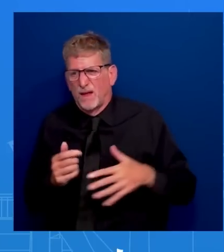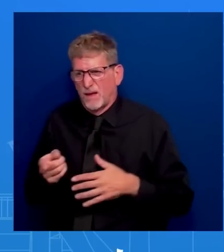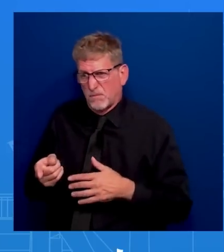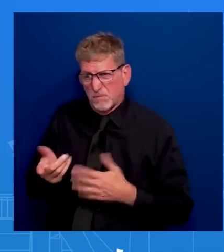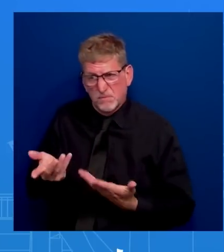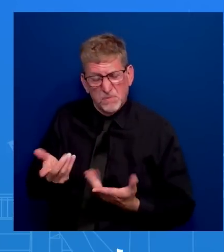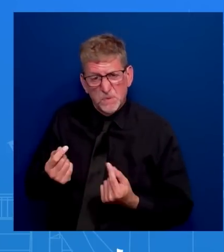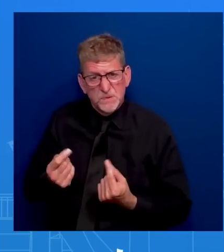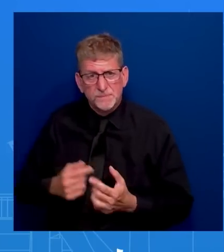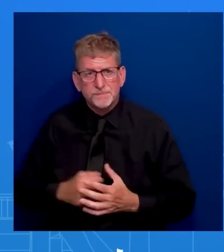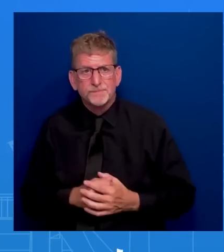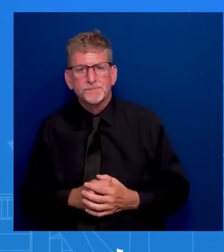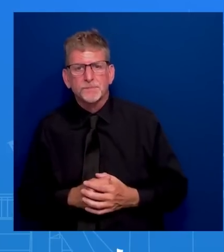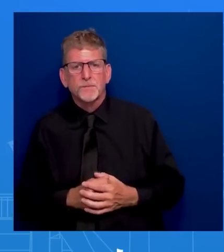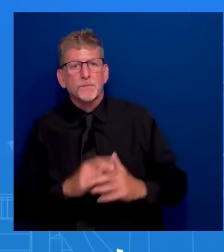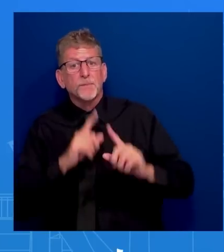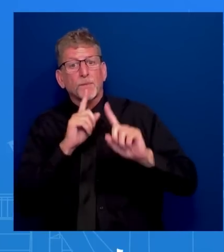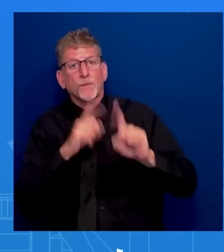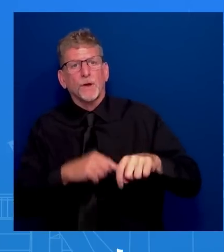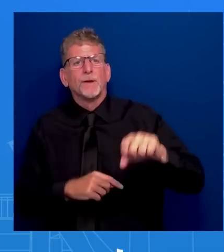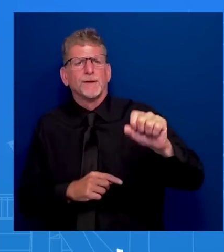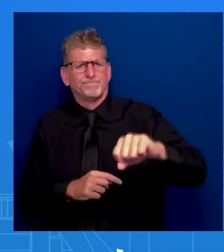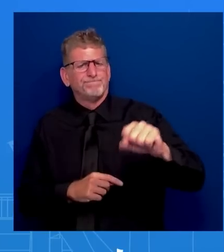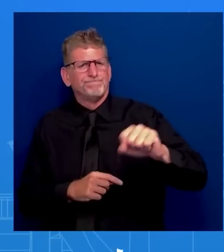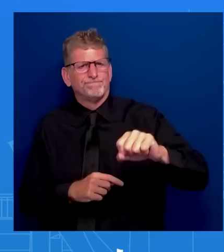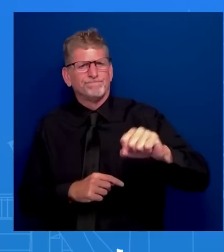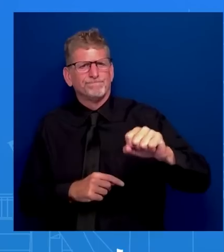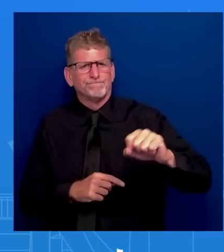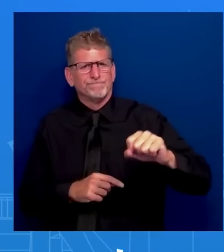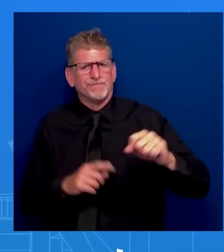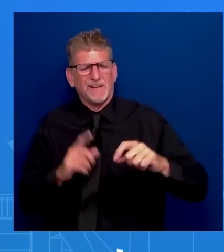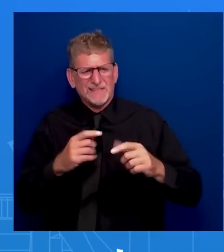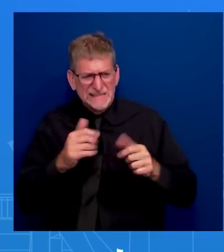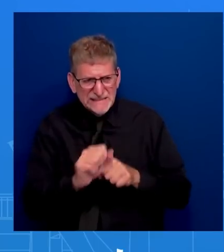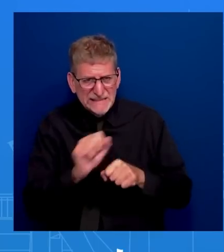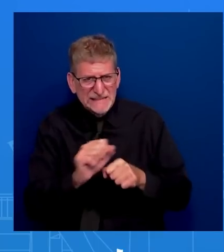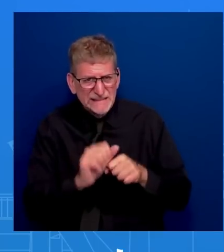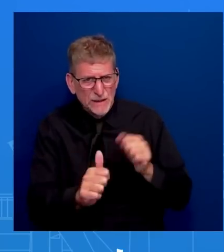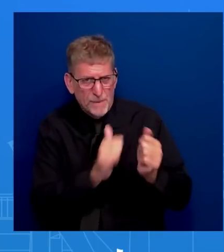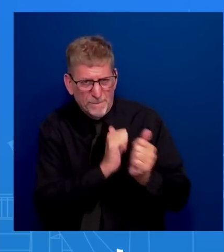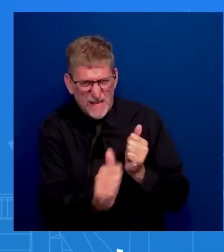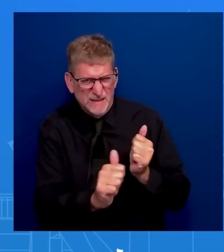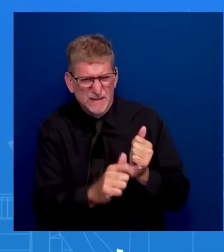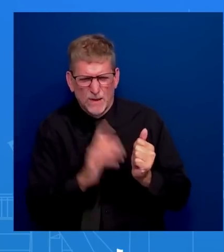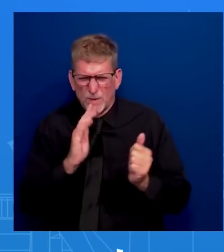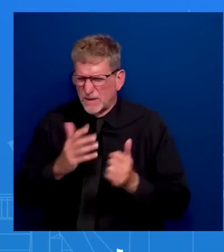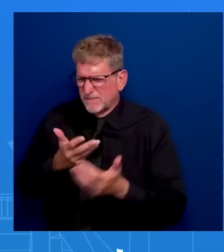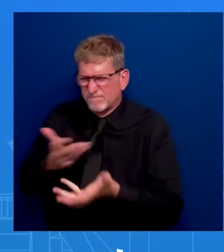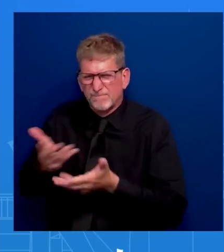as we have been, with -- with Congress to get this done because this is incredibly important,